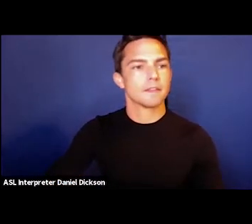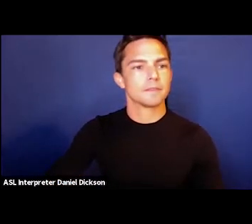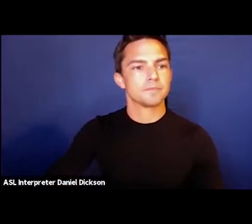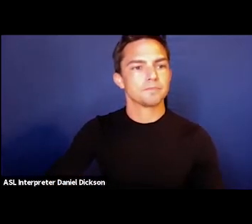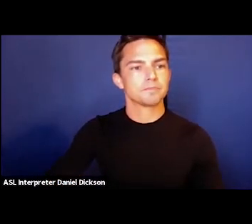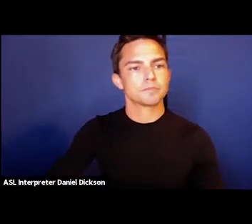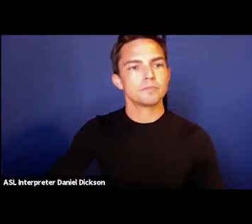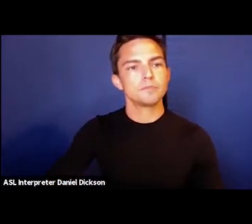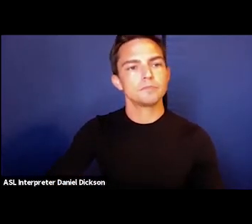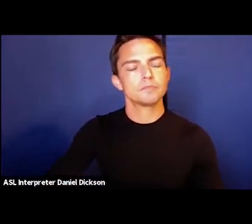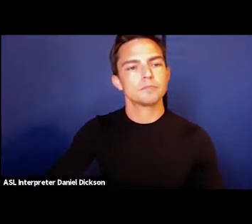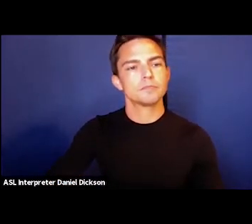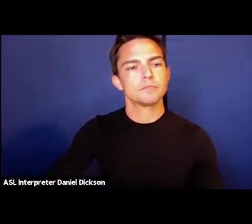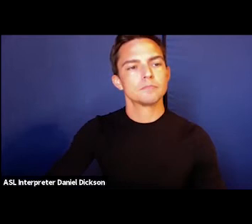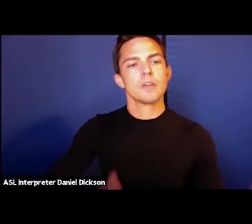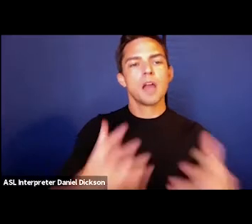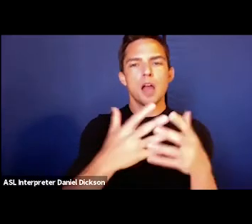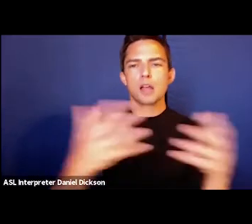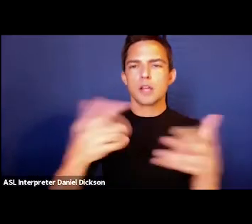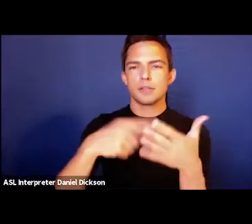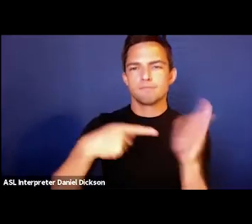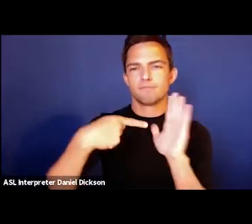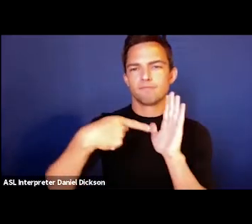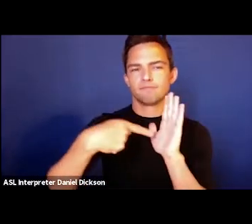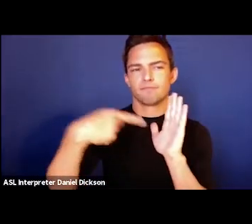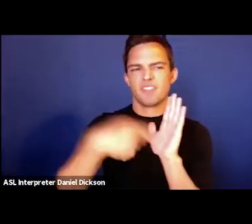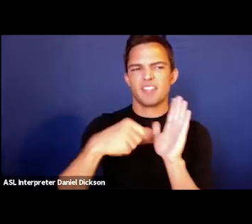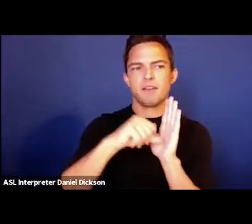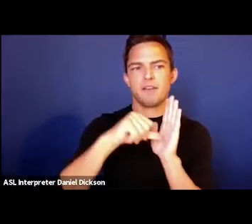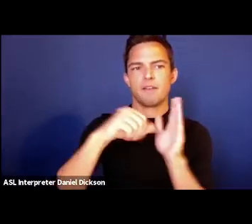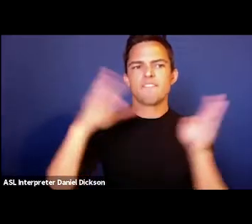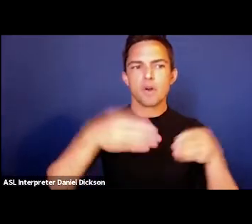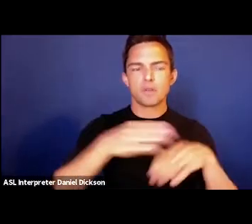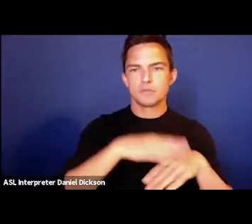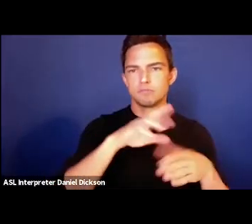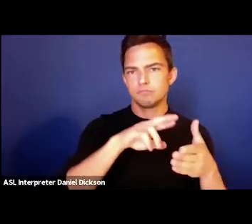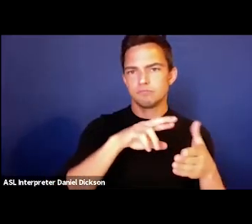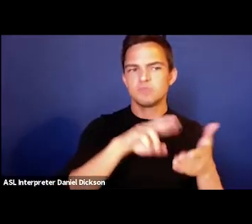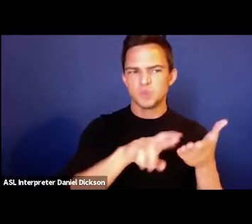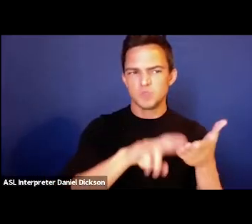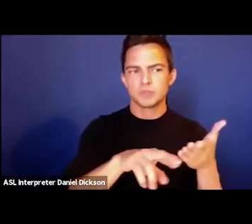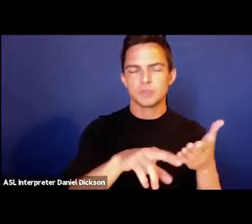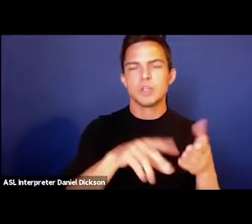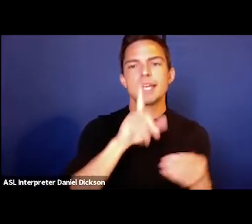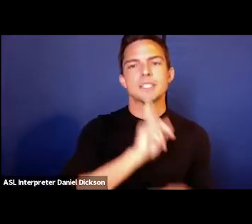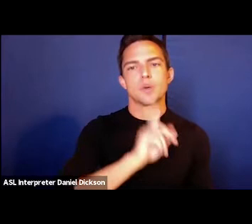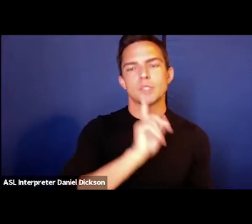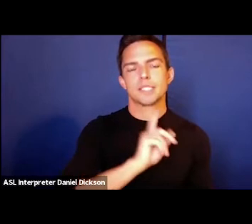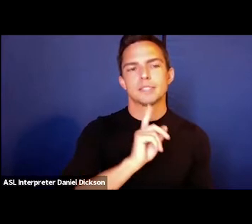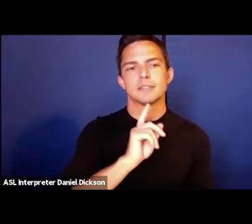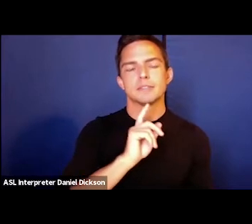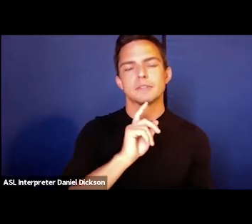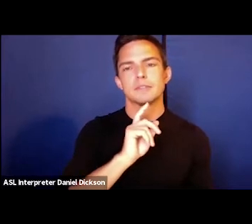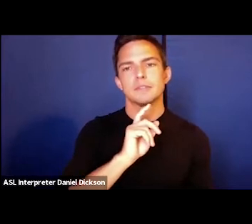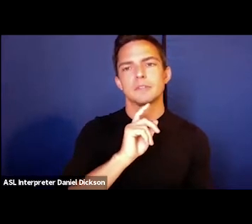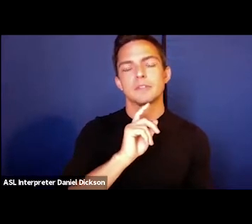So a lot of the focus for this research will be on loneliness and loneliness is known to be